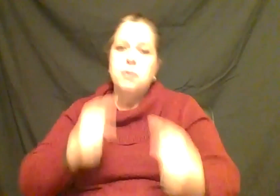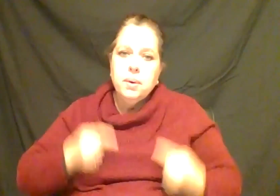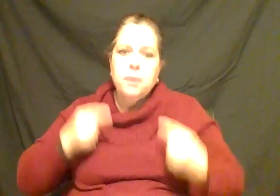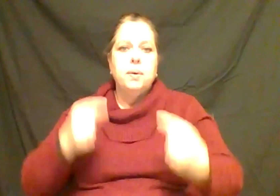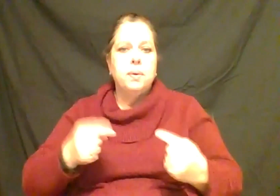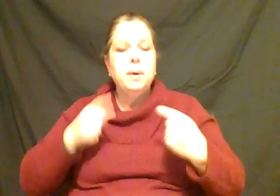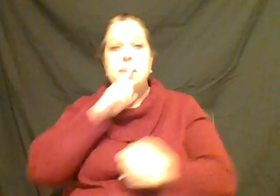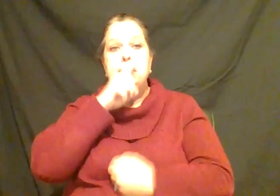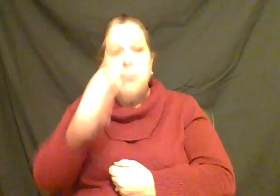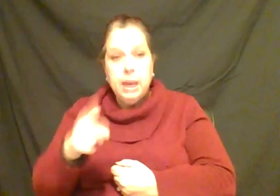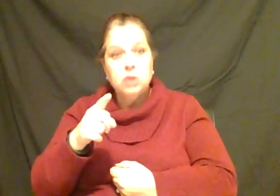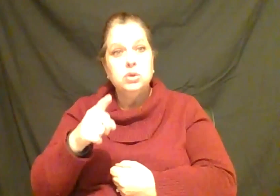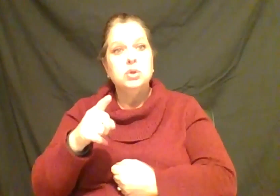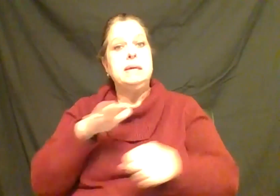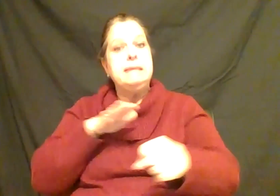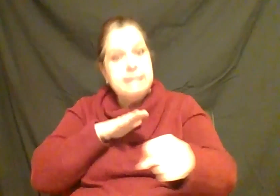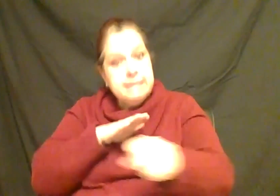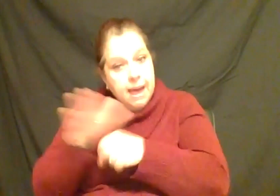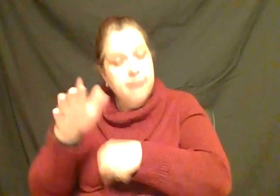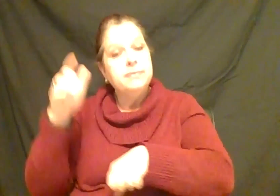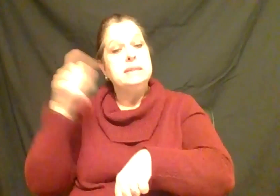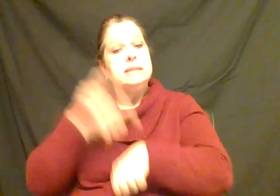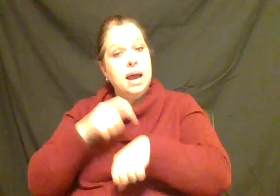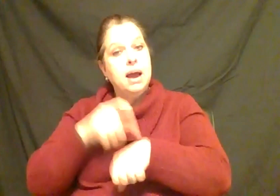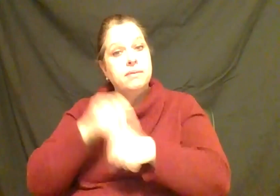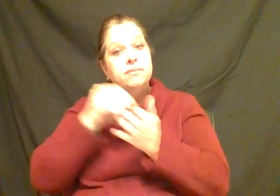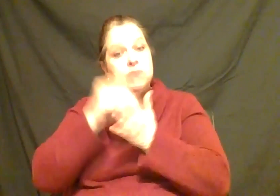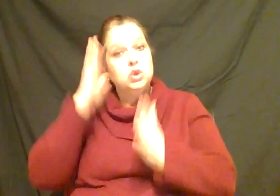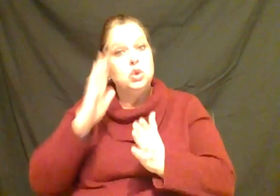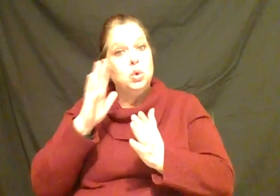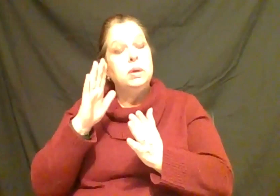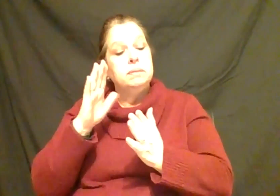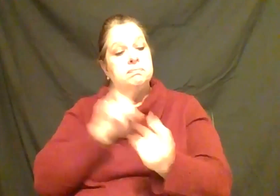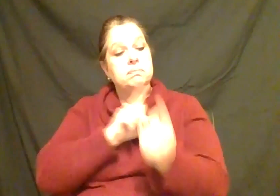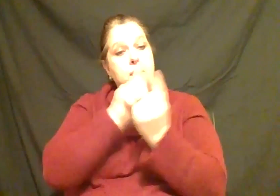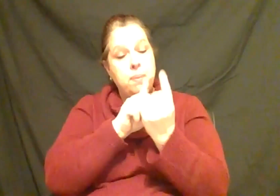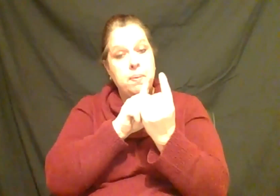there is adequate time for students to meet with their counselors one-on-one for this exact reason